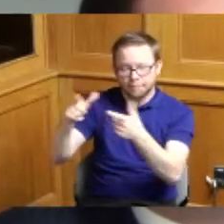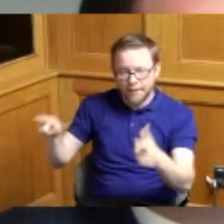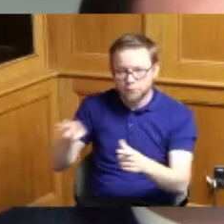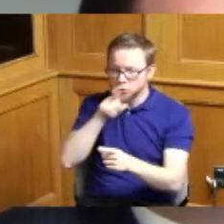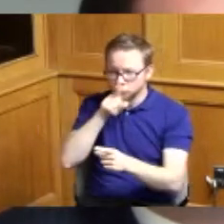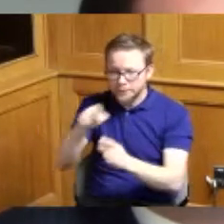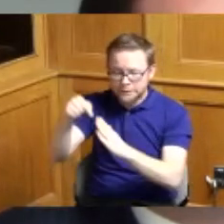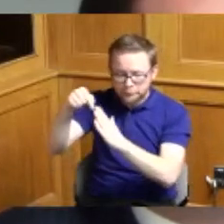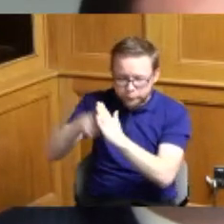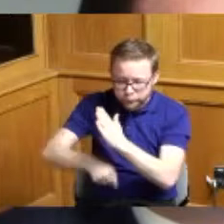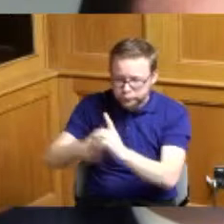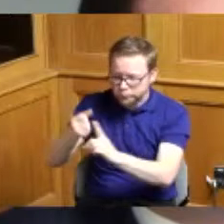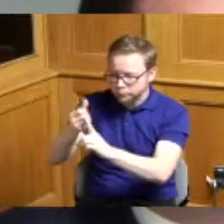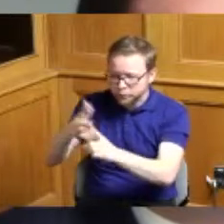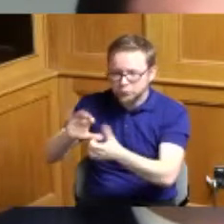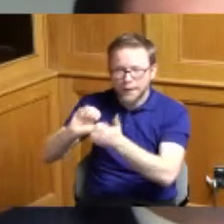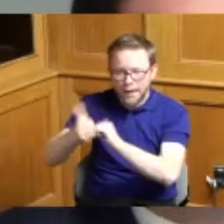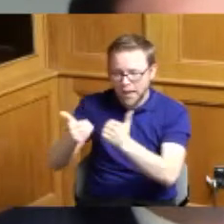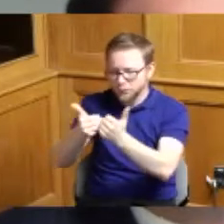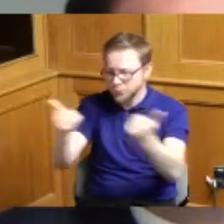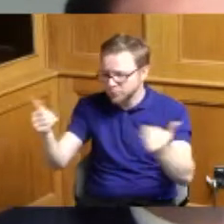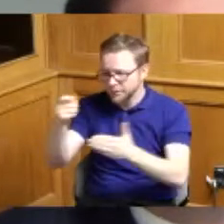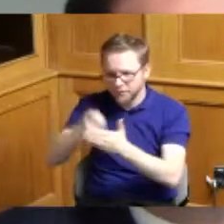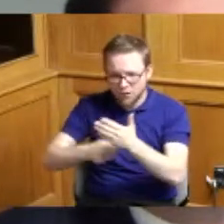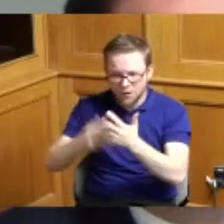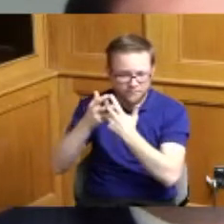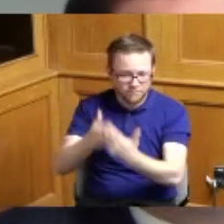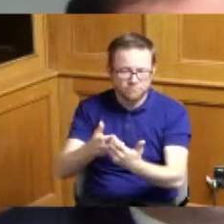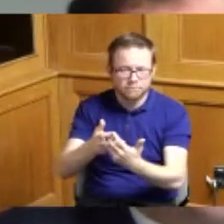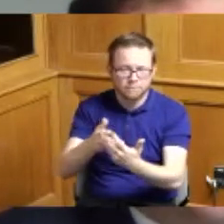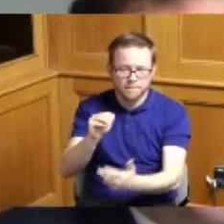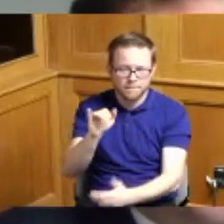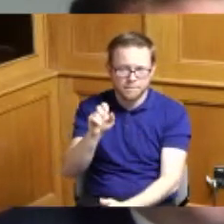those costs would be split in accordance with the master plan and we are still working with FIFA